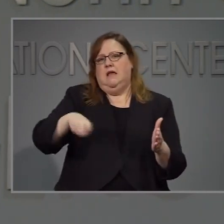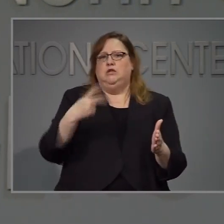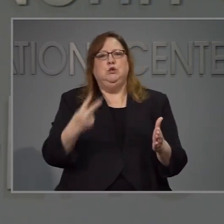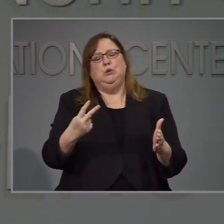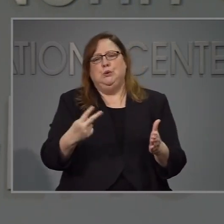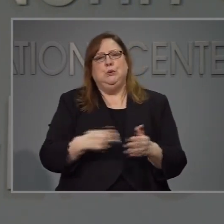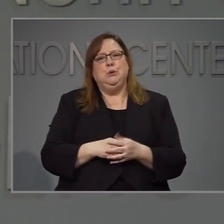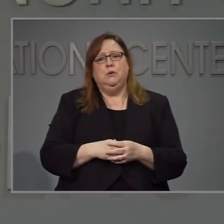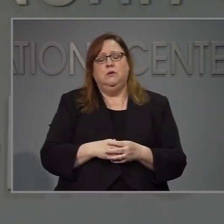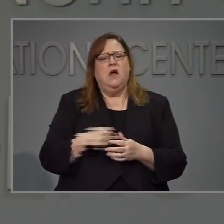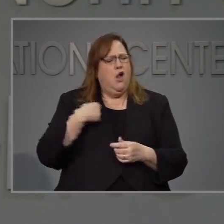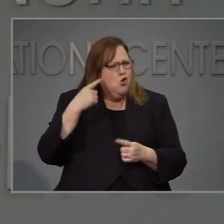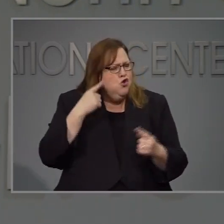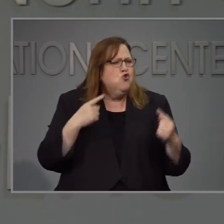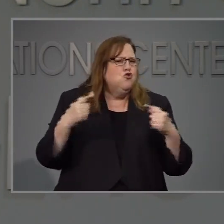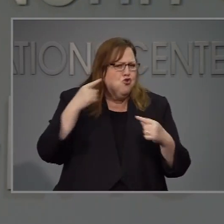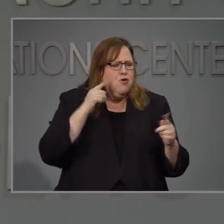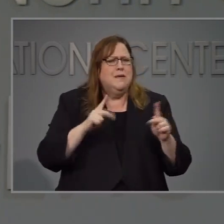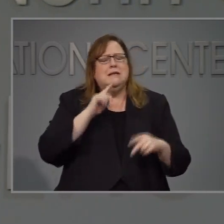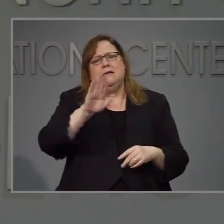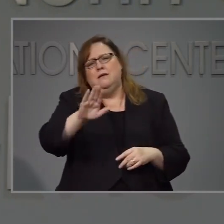I THINK MANY OF THEM WILL